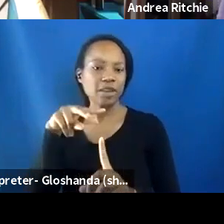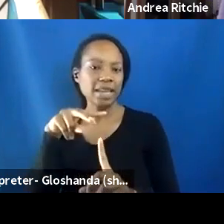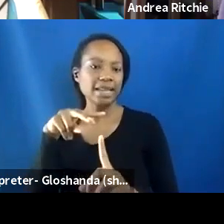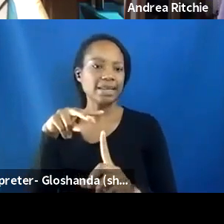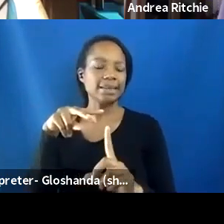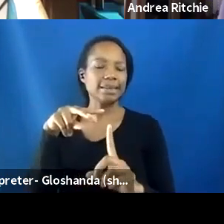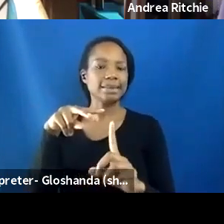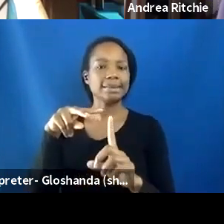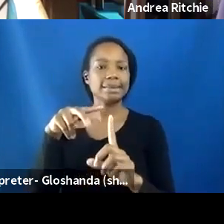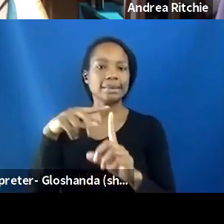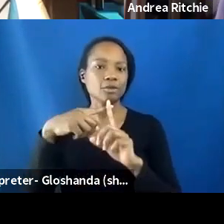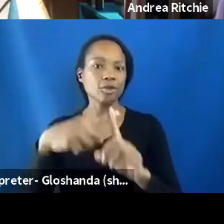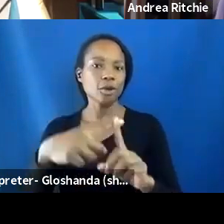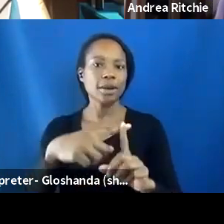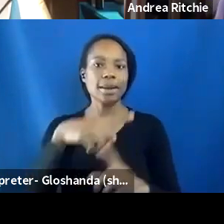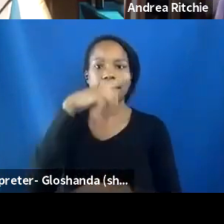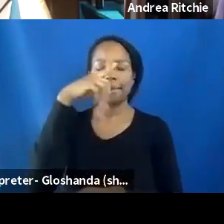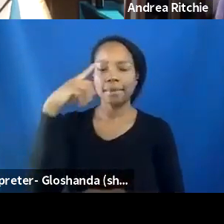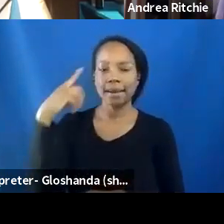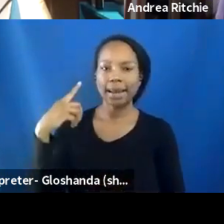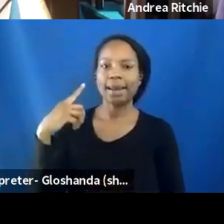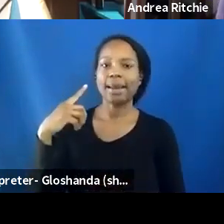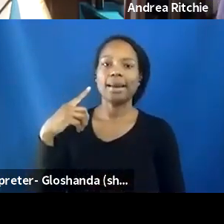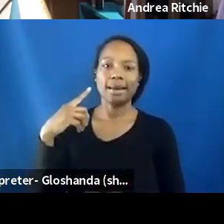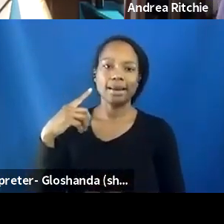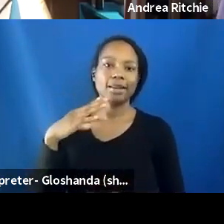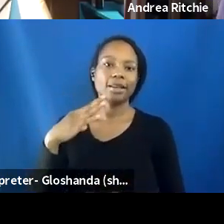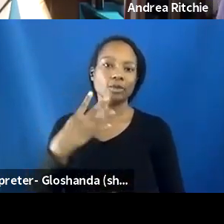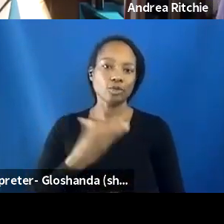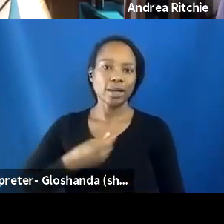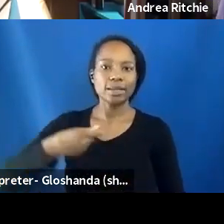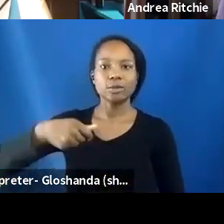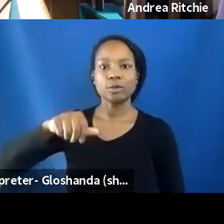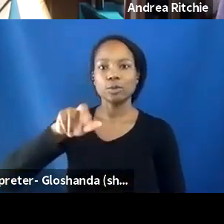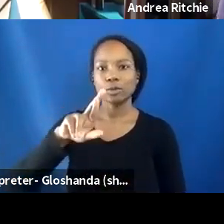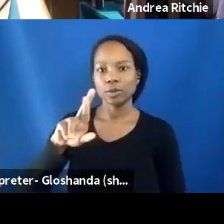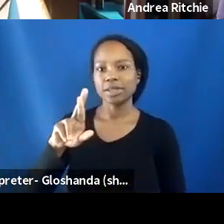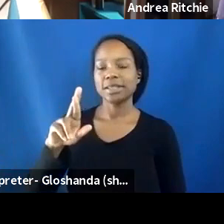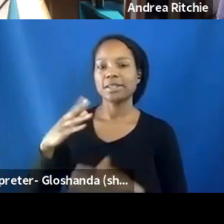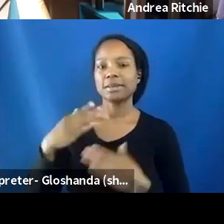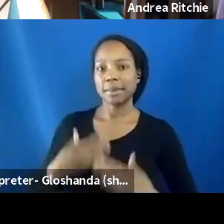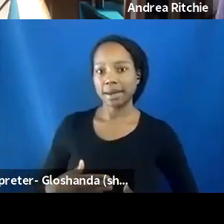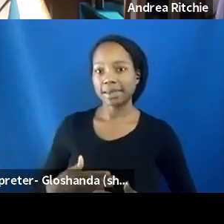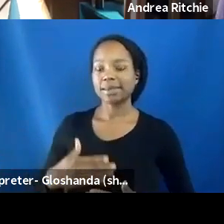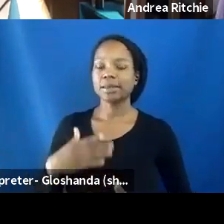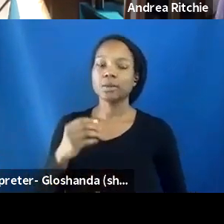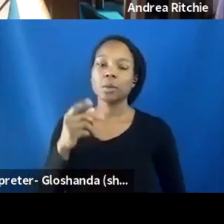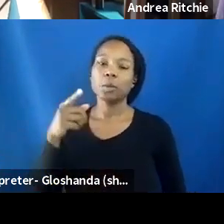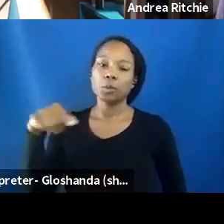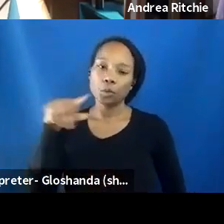So be really involved in that work so that you can say we're not just